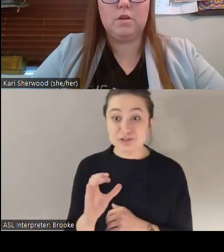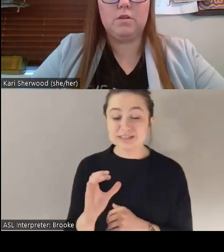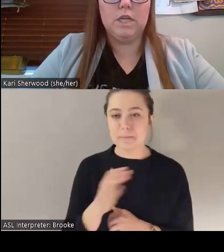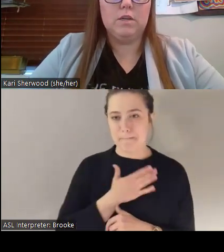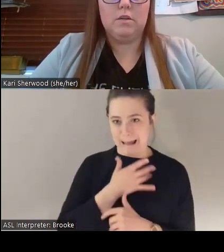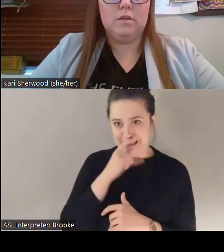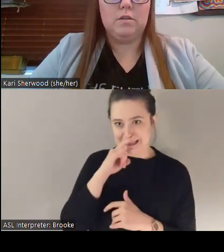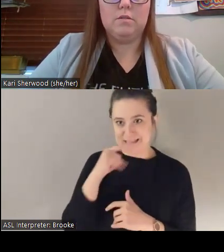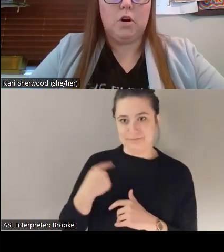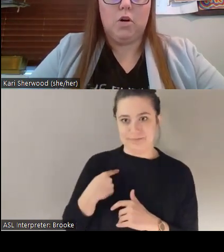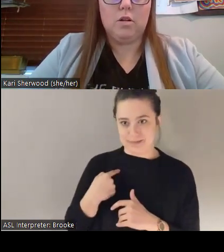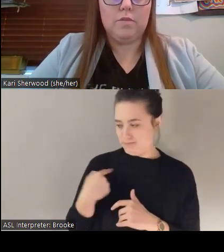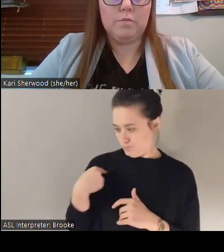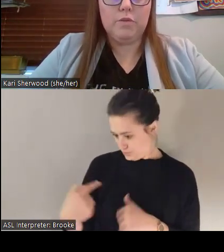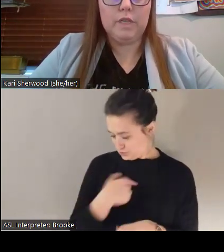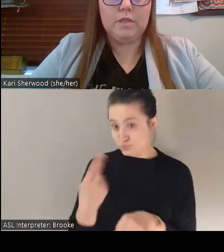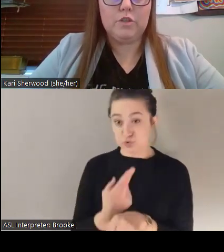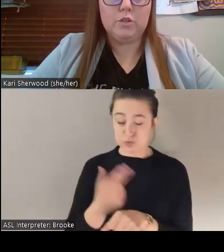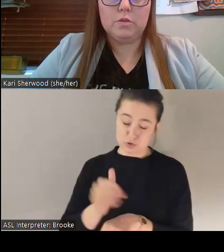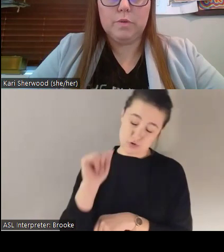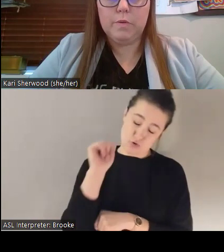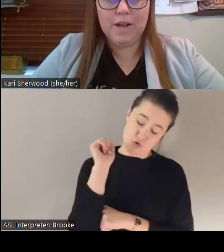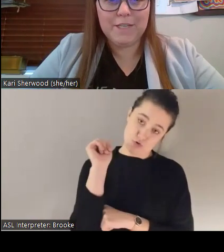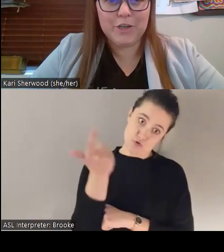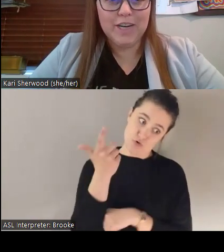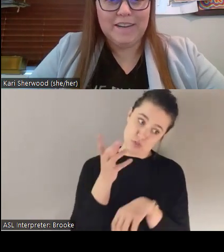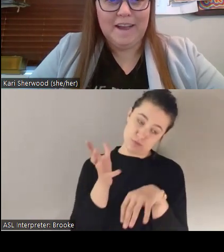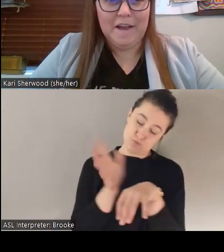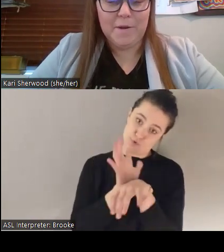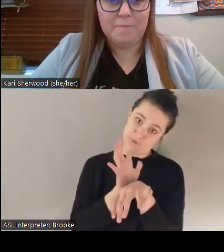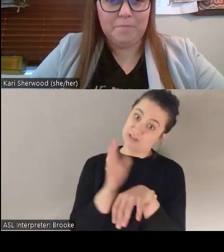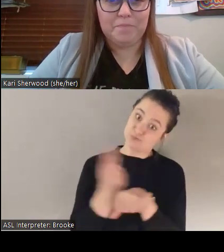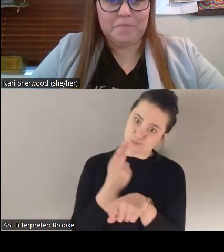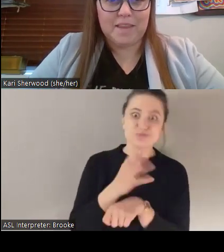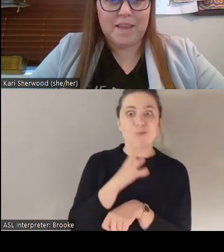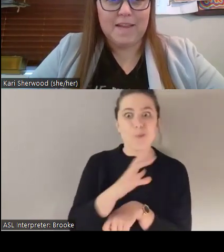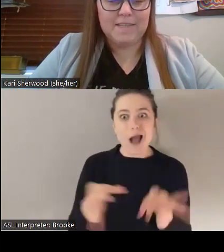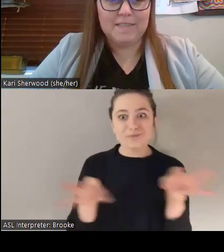on all of the movies and shows we watch.